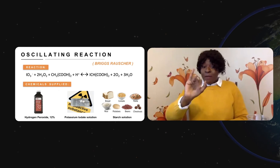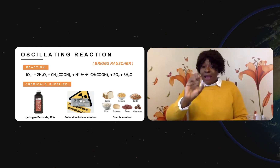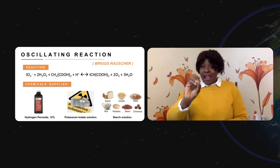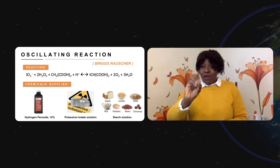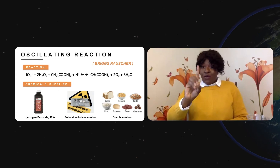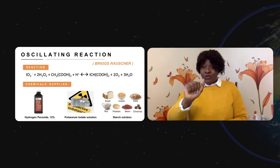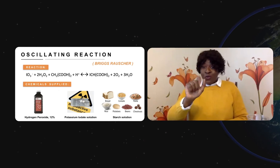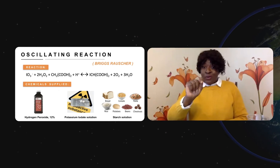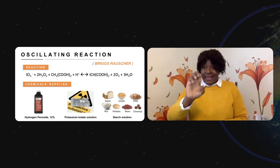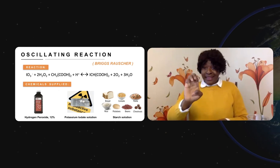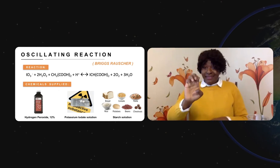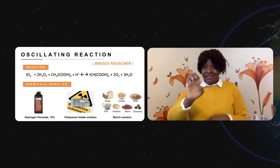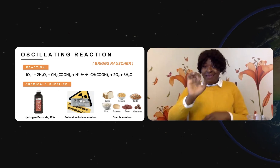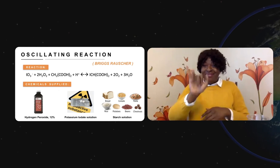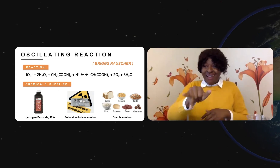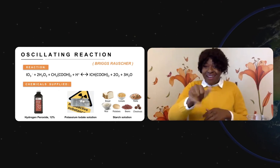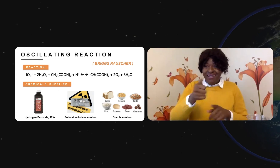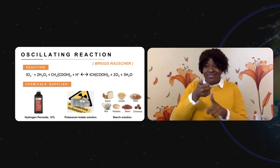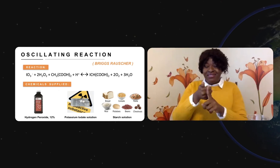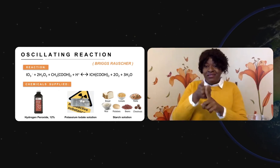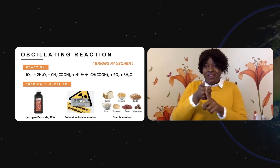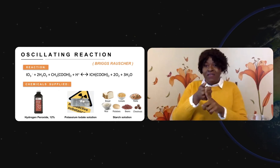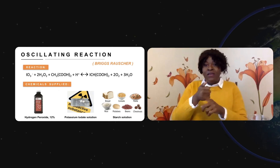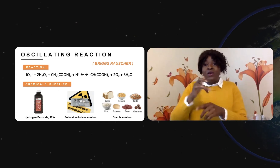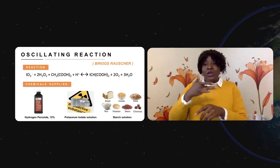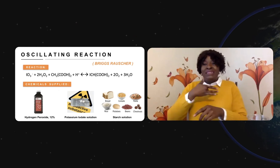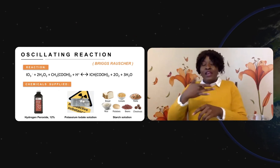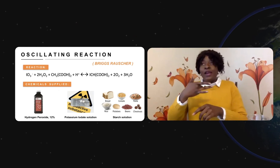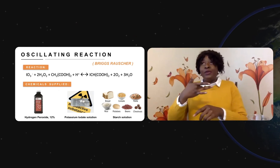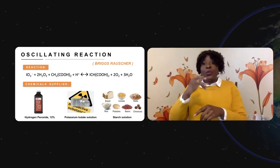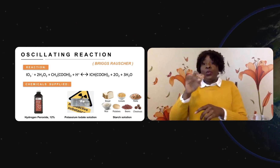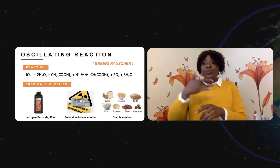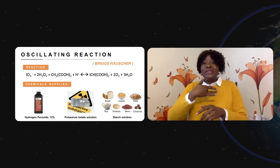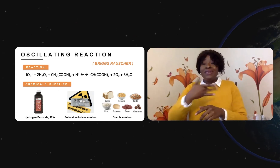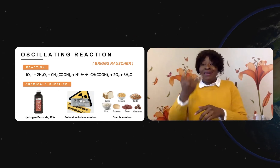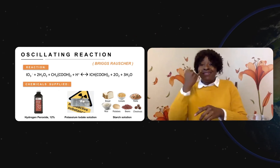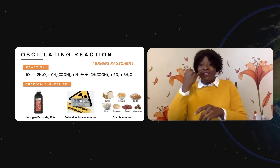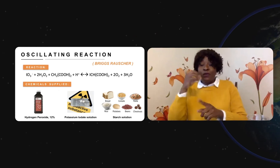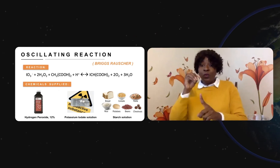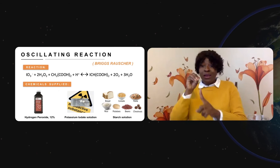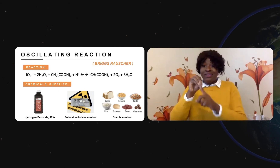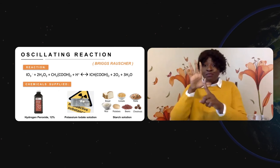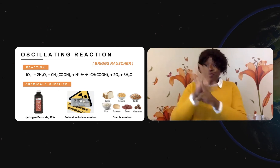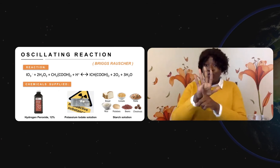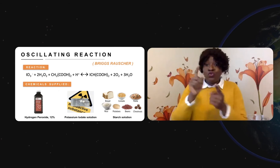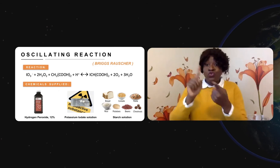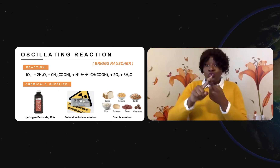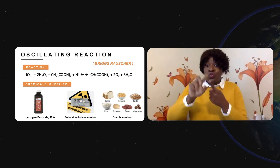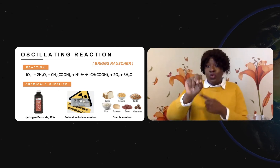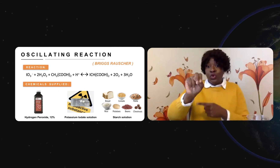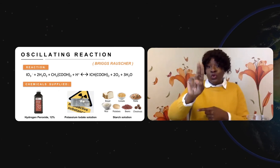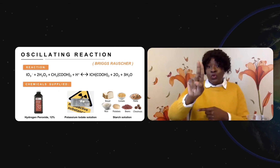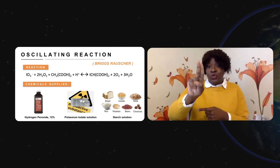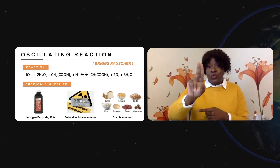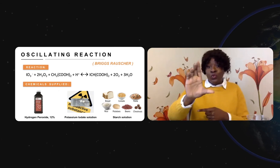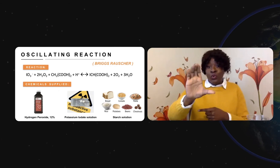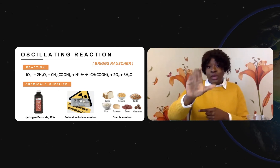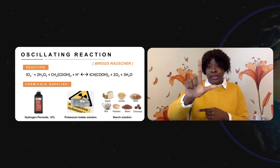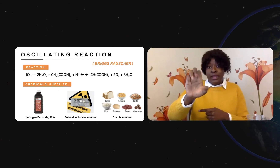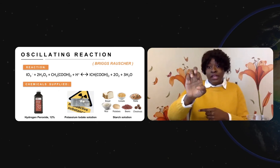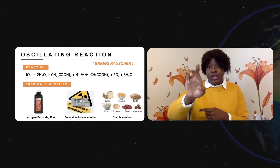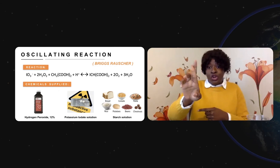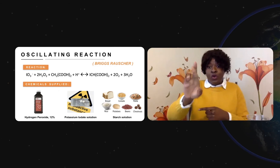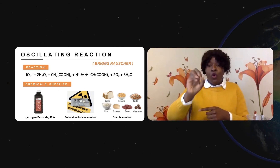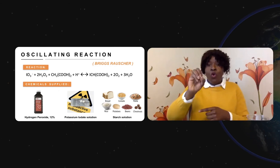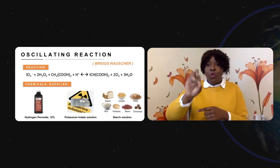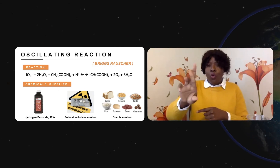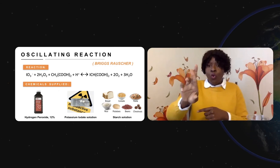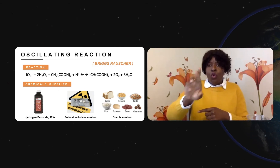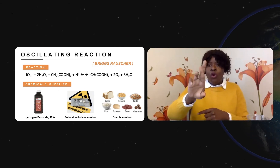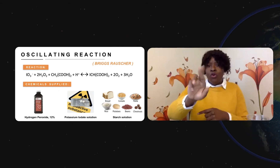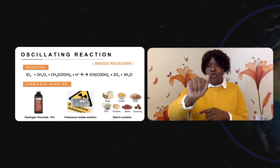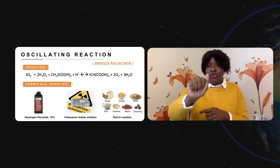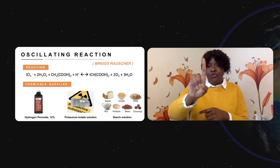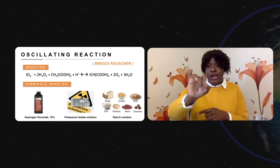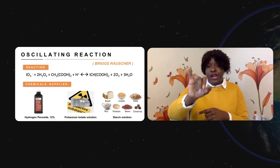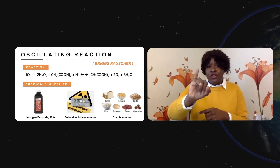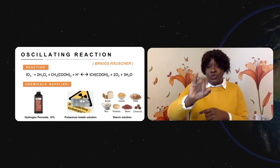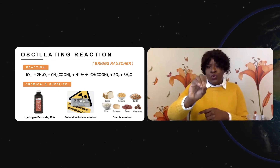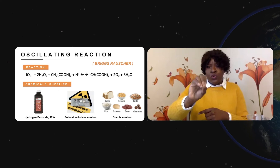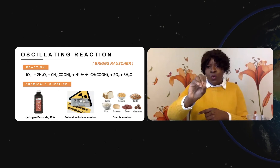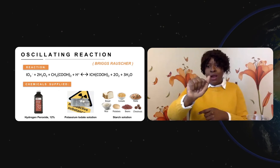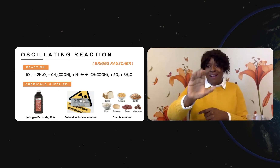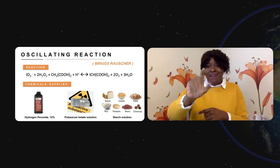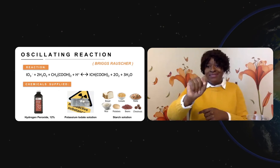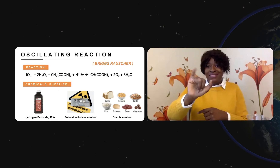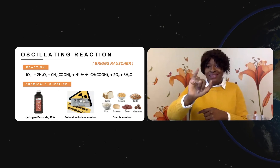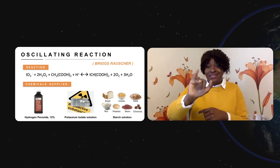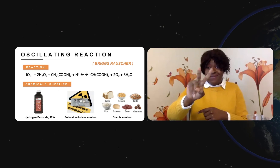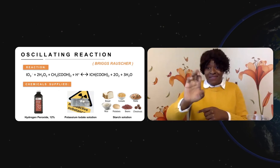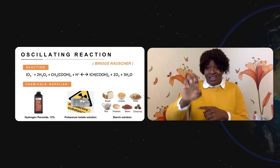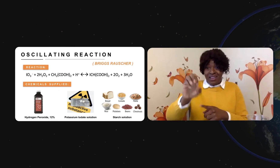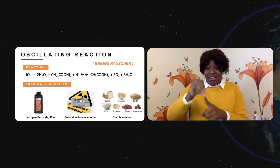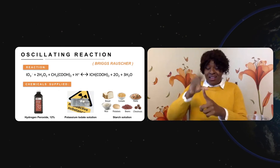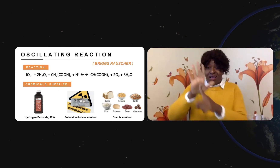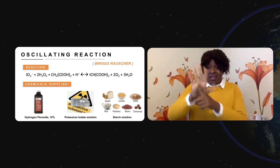Potassium Iodate (K+ IO3-) is used for people who have been exposed to nuclear- or radio-